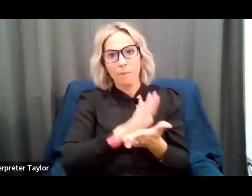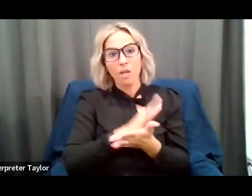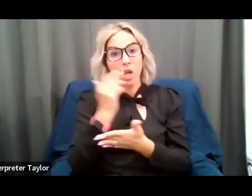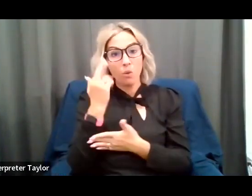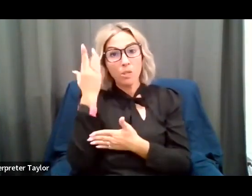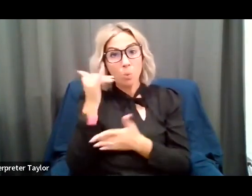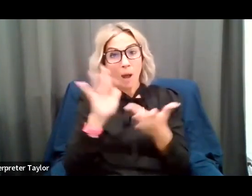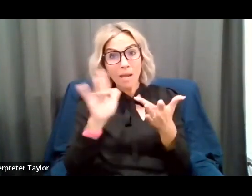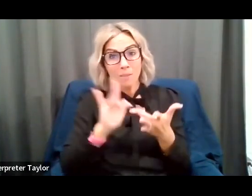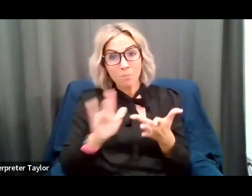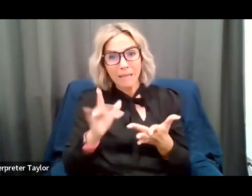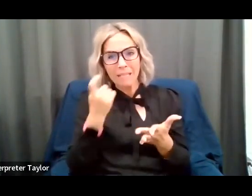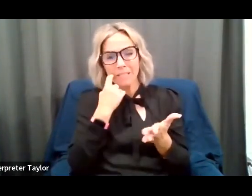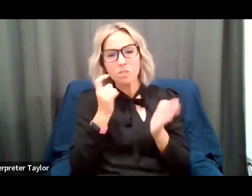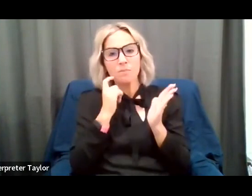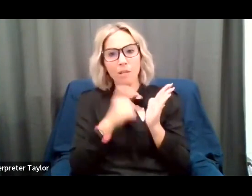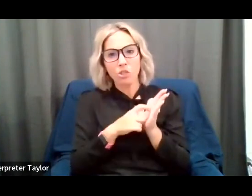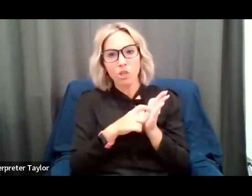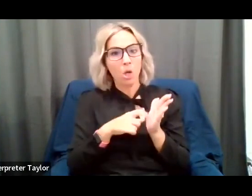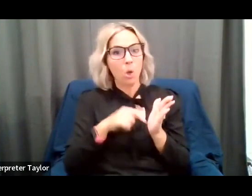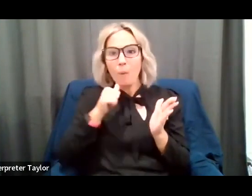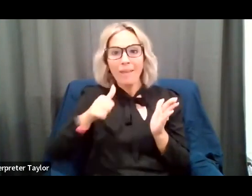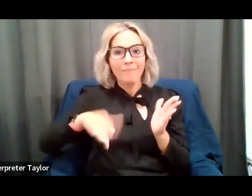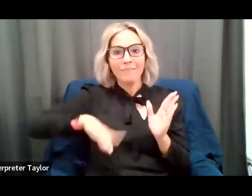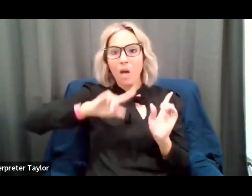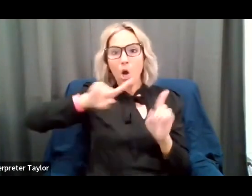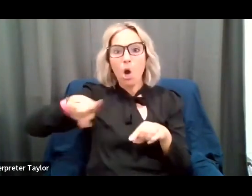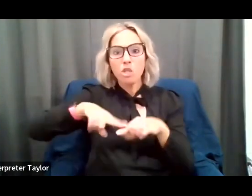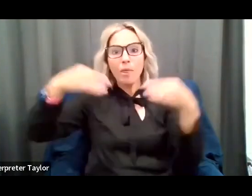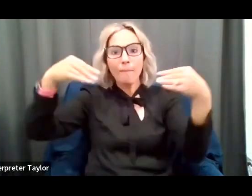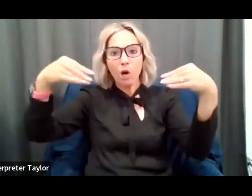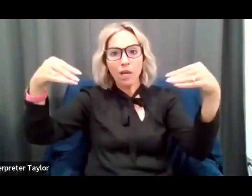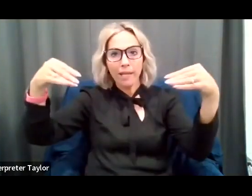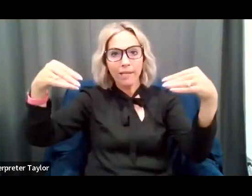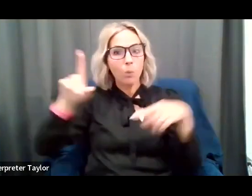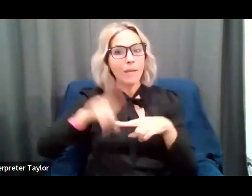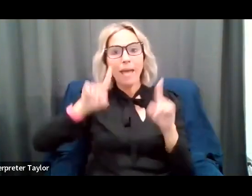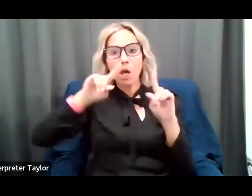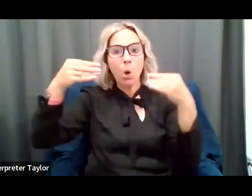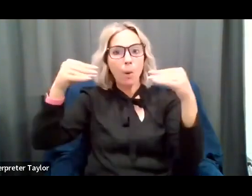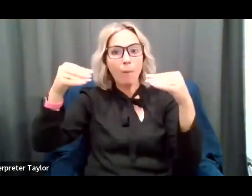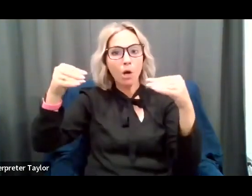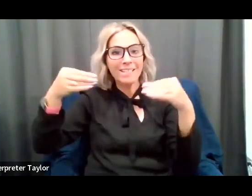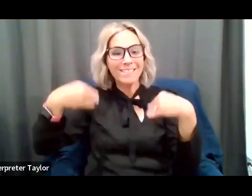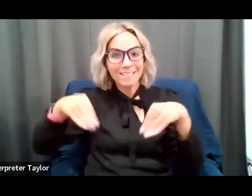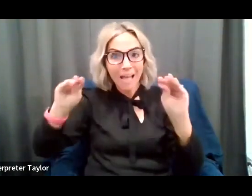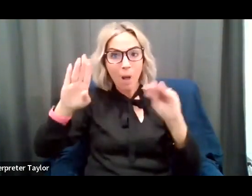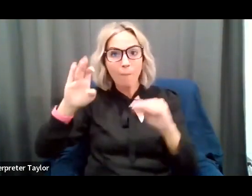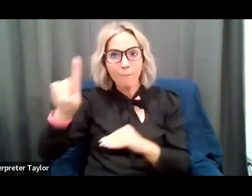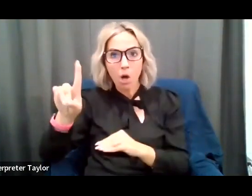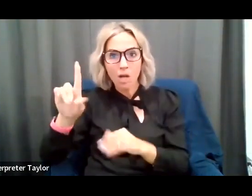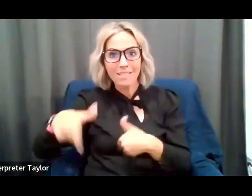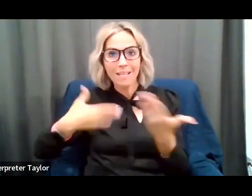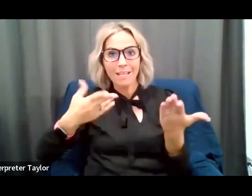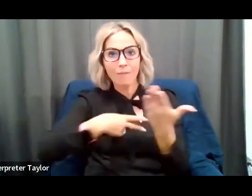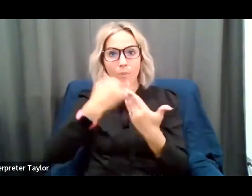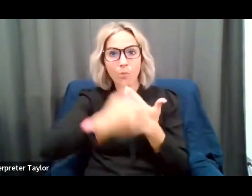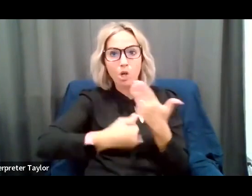as I just mentioned, is we have yet to go to market. We can't go to market the Bonds, sell the Bonds and deliver your project funds until the Board